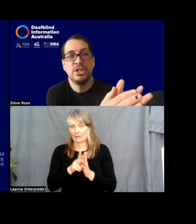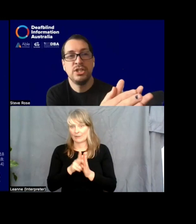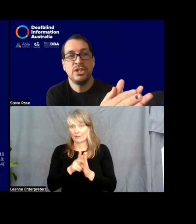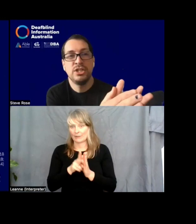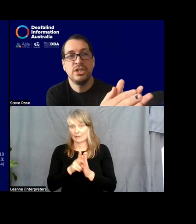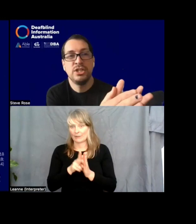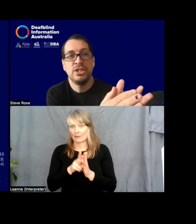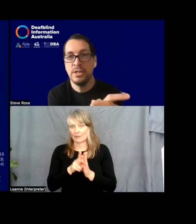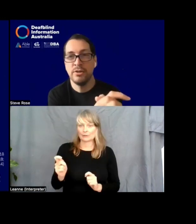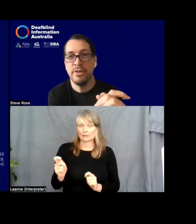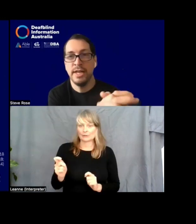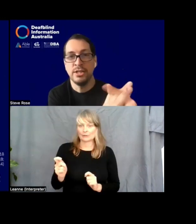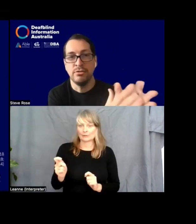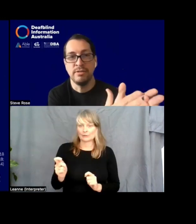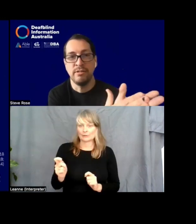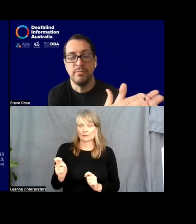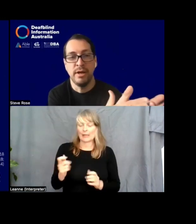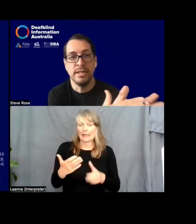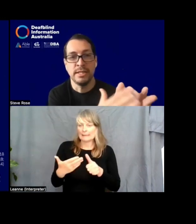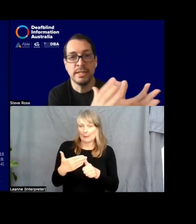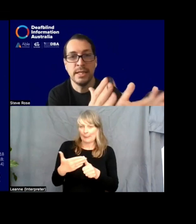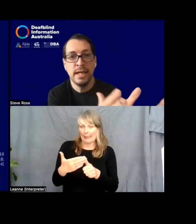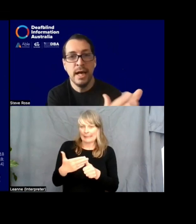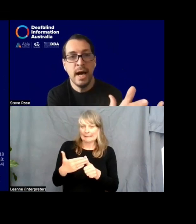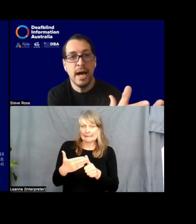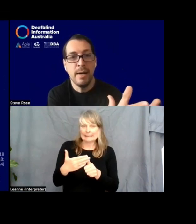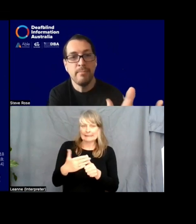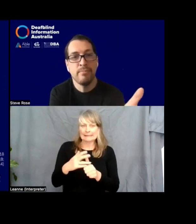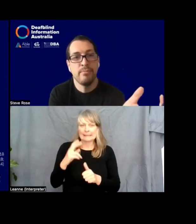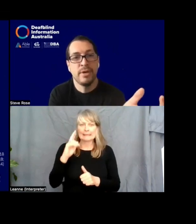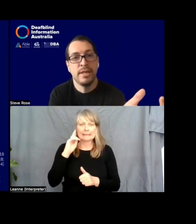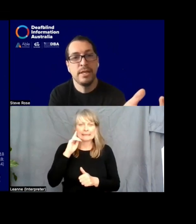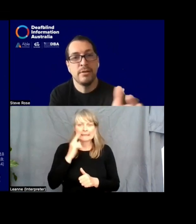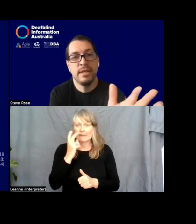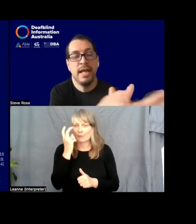different transitions depending on the nature of deafblindness, but I think on